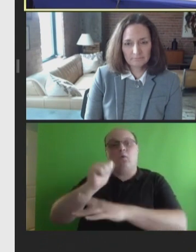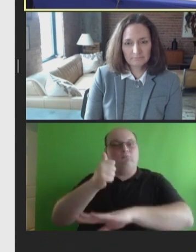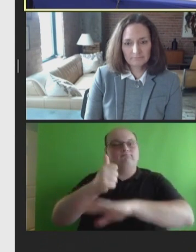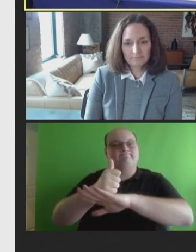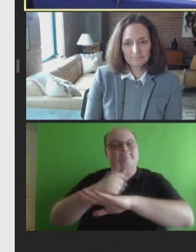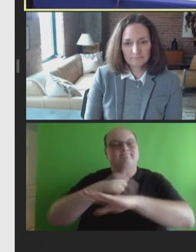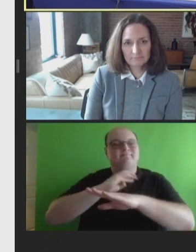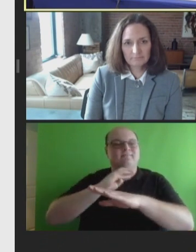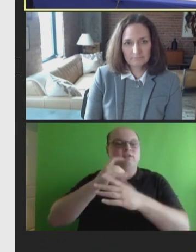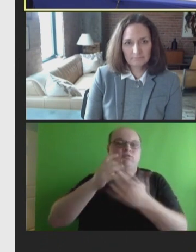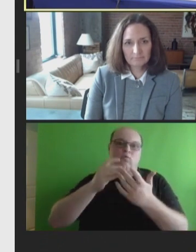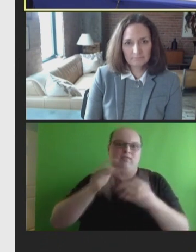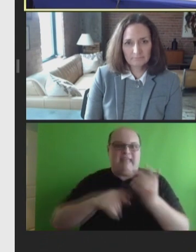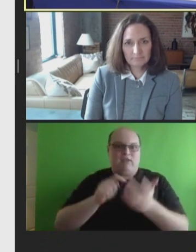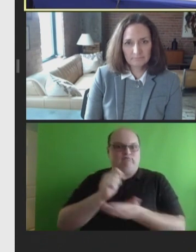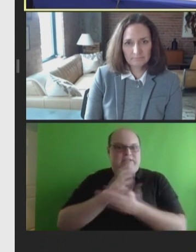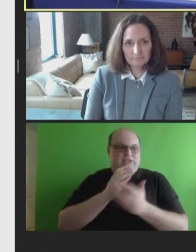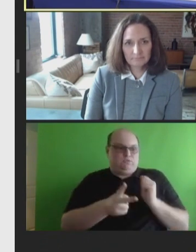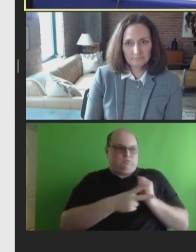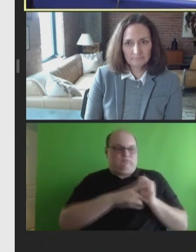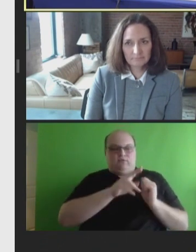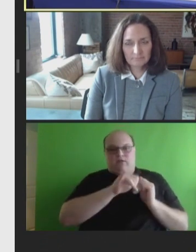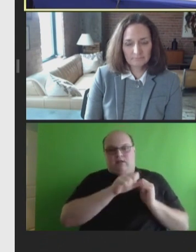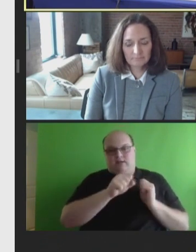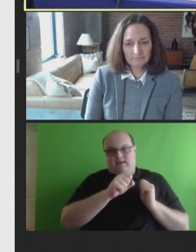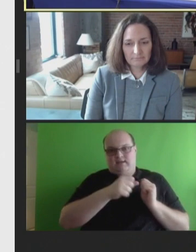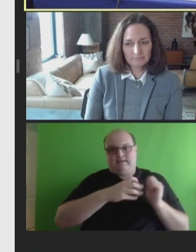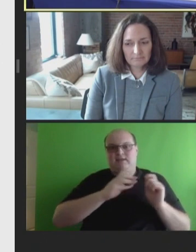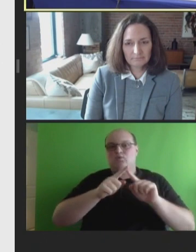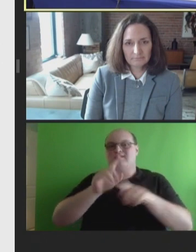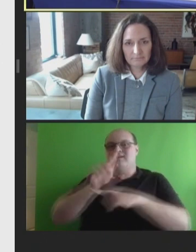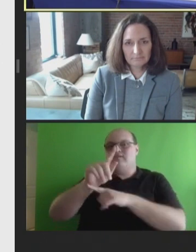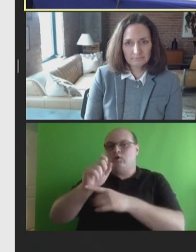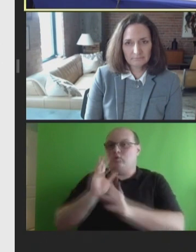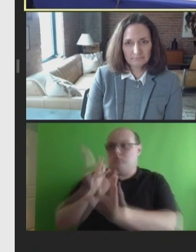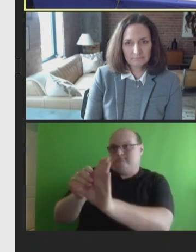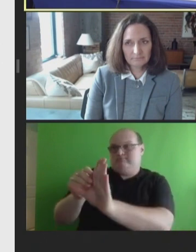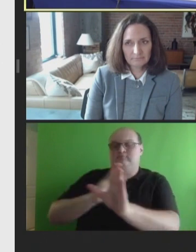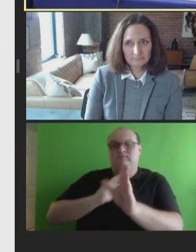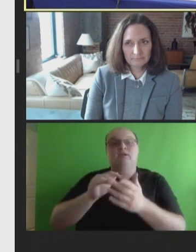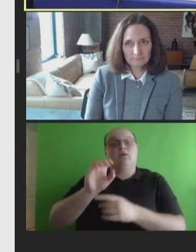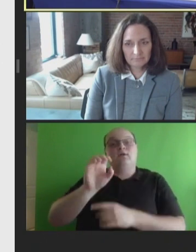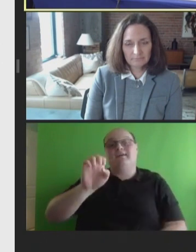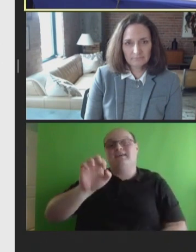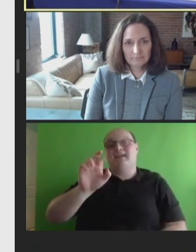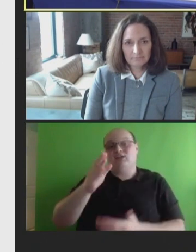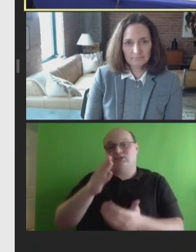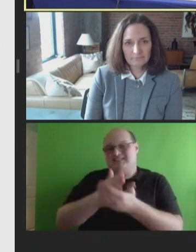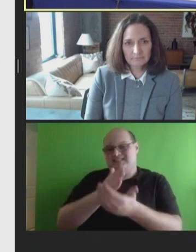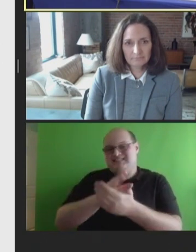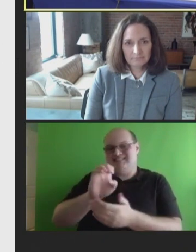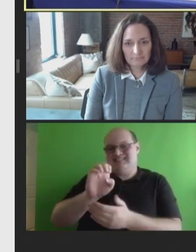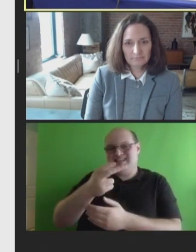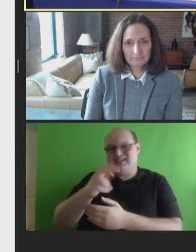those that are traditionally stored in an IIS. So, given that EHR's are one of the primary sources